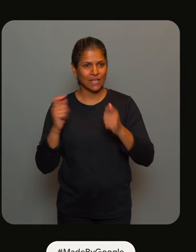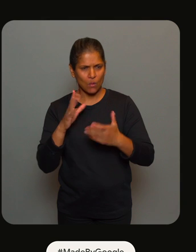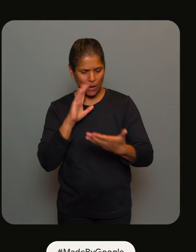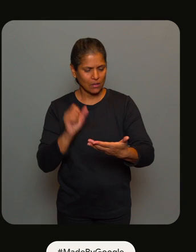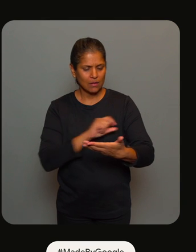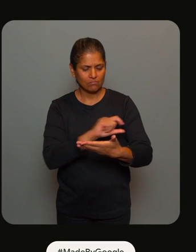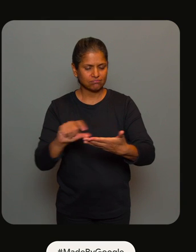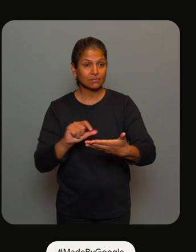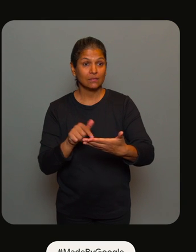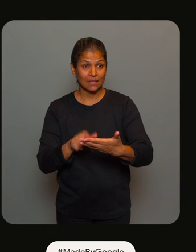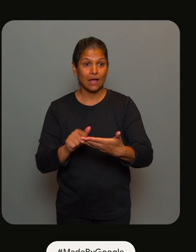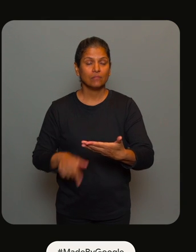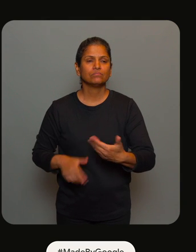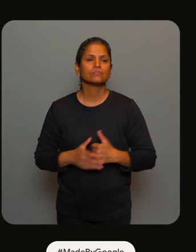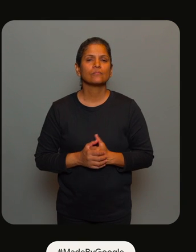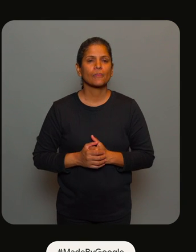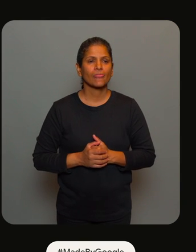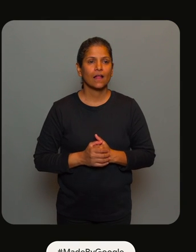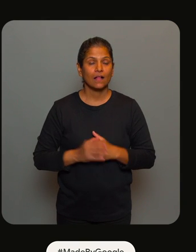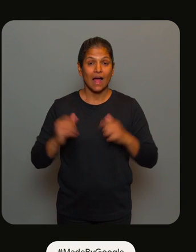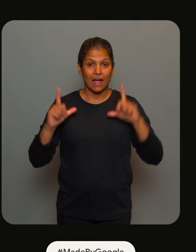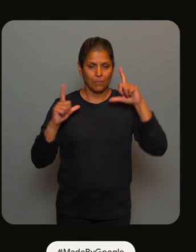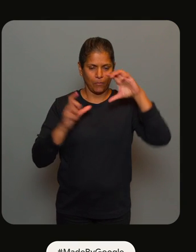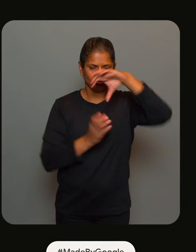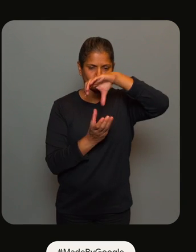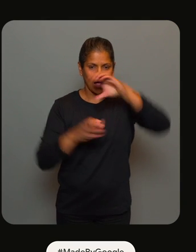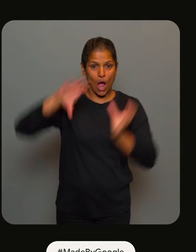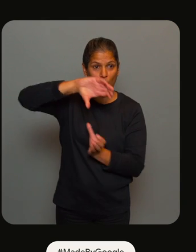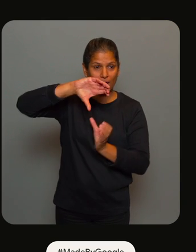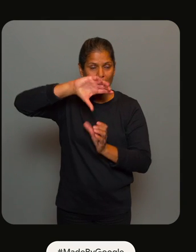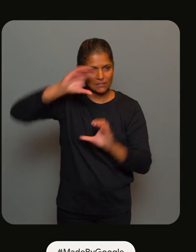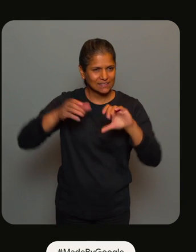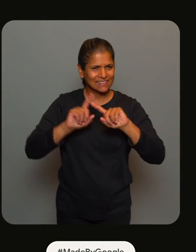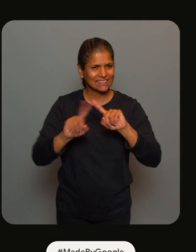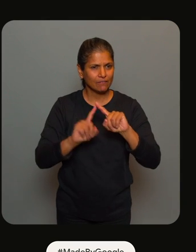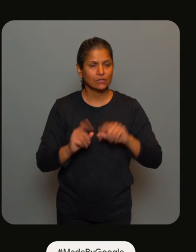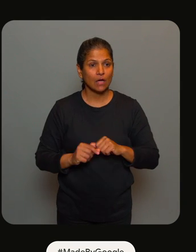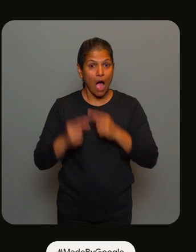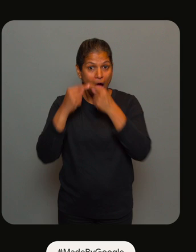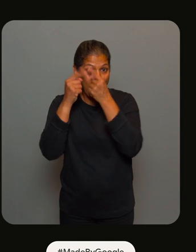What about “upside down face emoji,” or “heart eyes cat